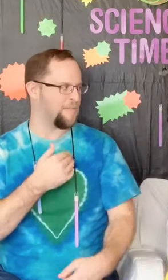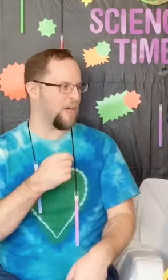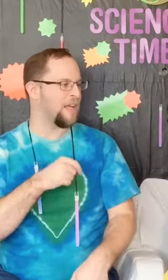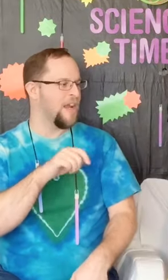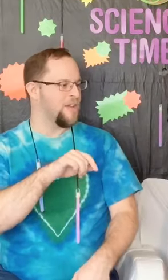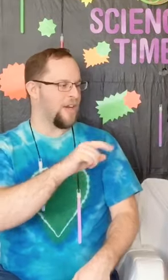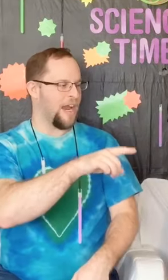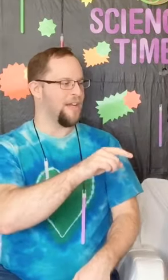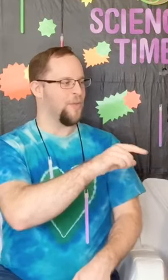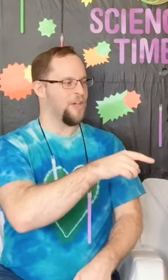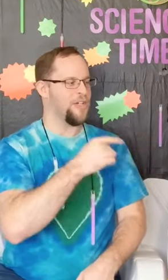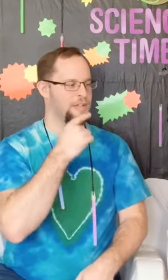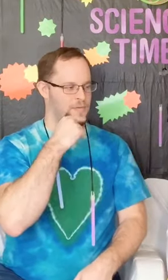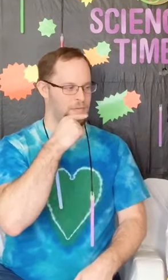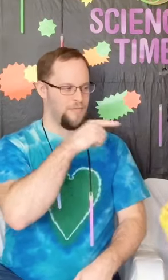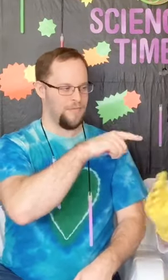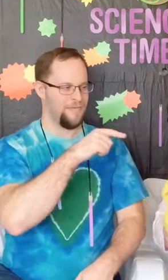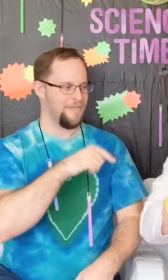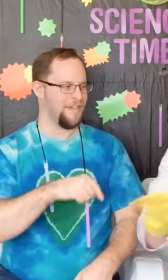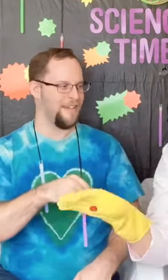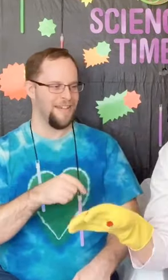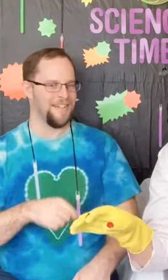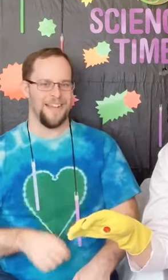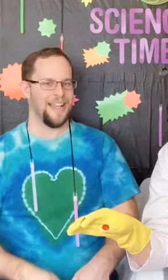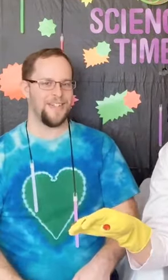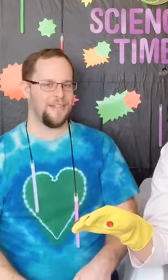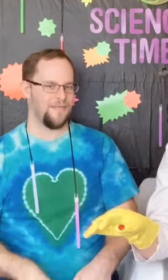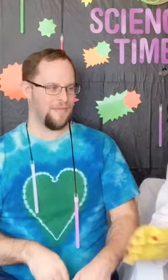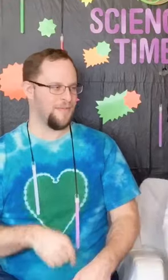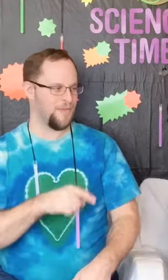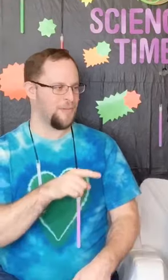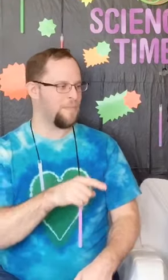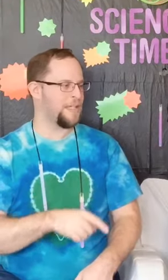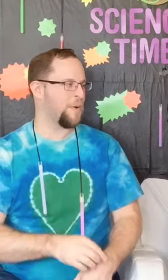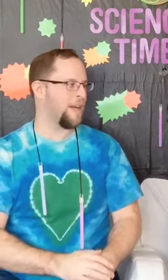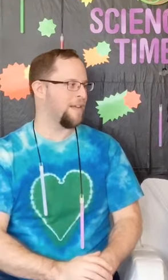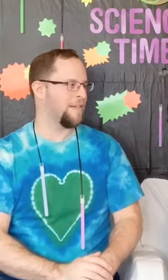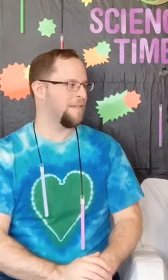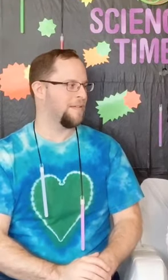morning, so I kind of want to just... CALI: No! Don't eat it! AARON: It's pretty.